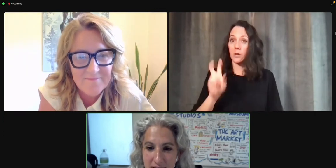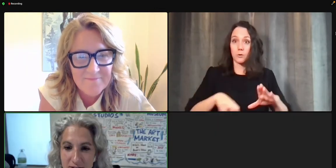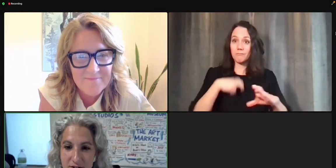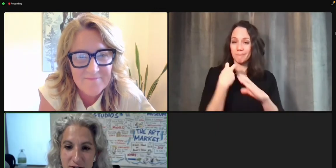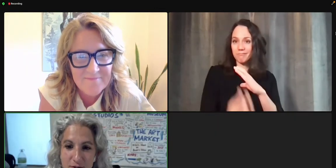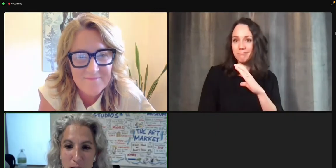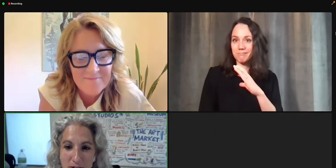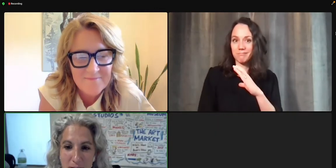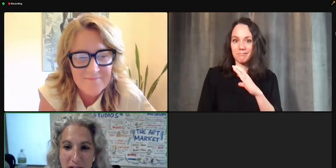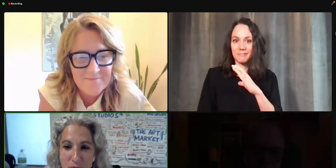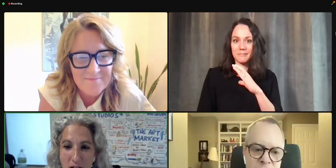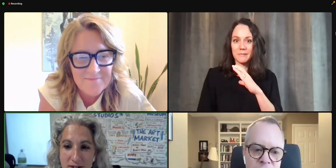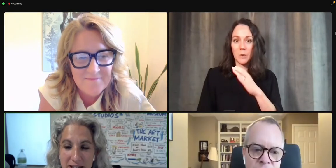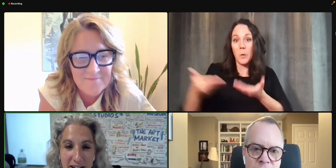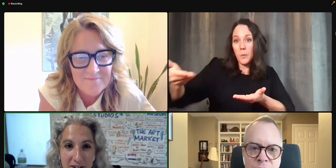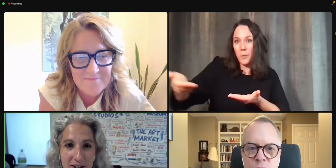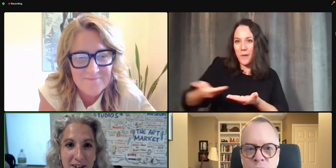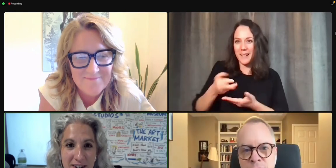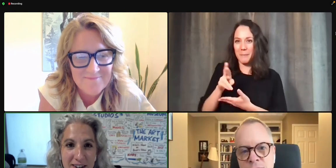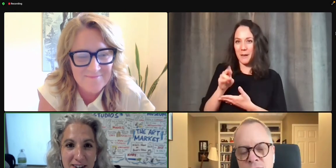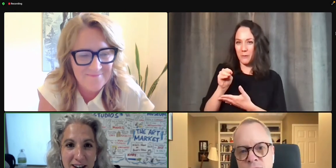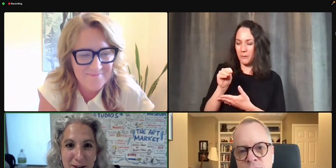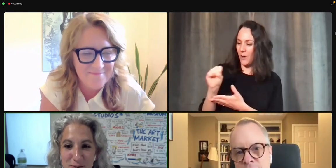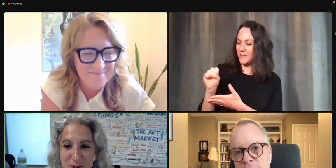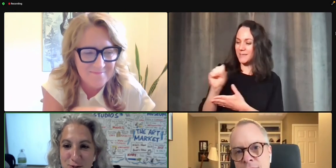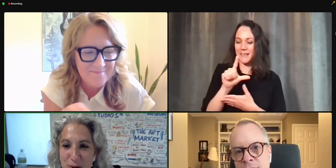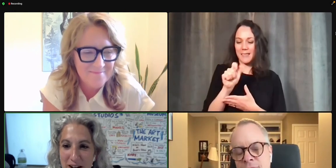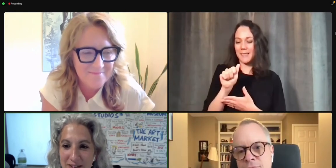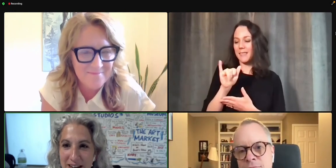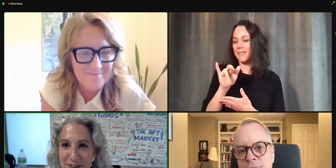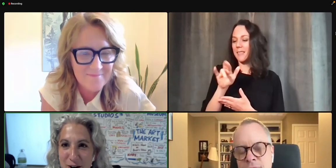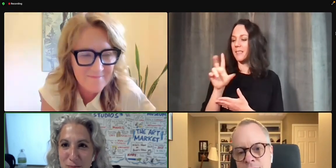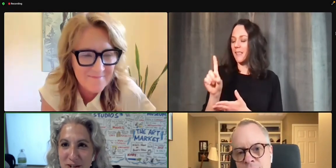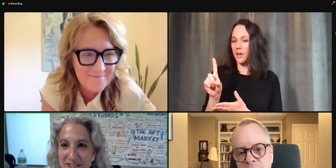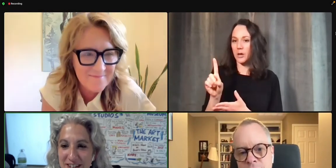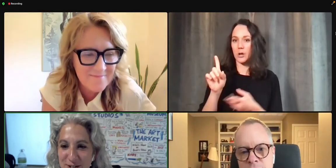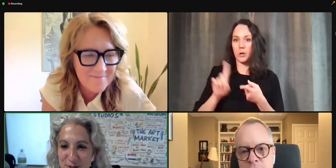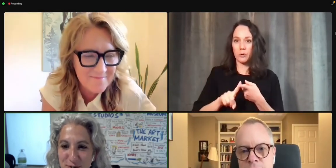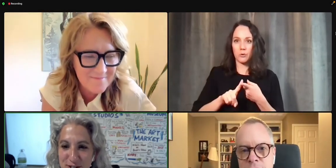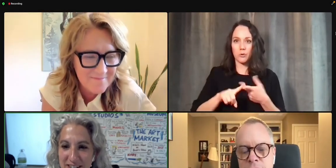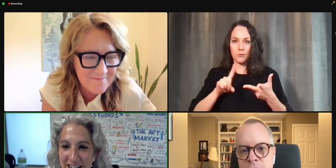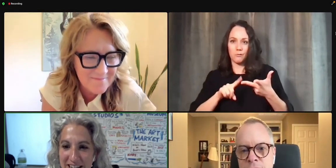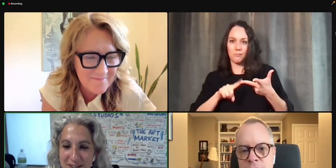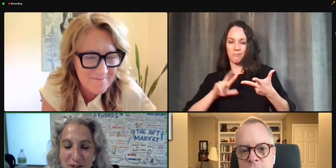into welcoming Ross Laird to round out our presentations for today,